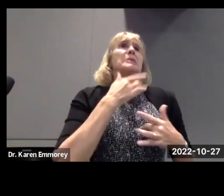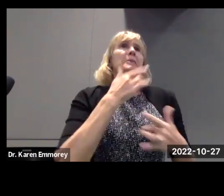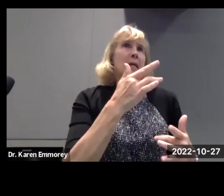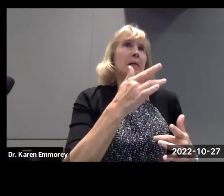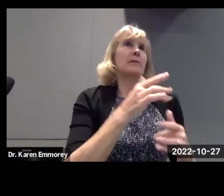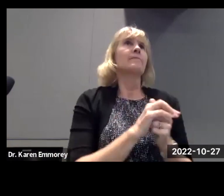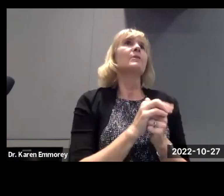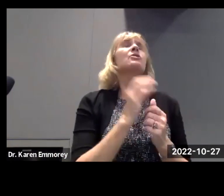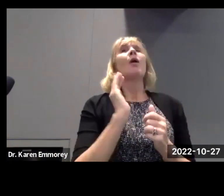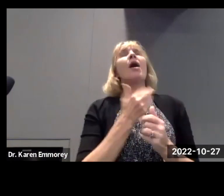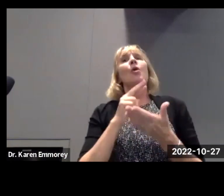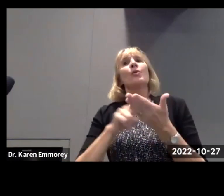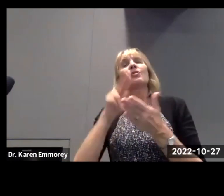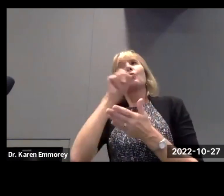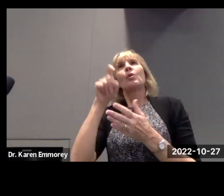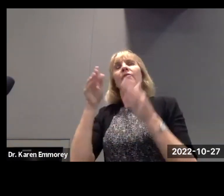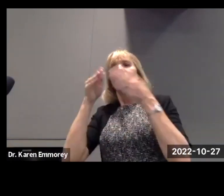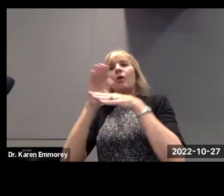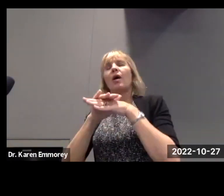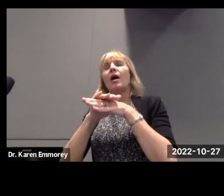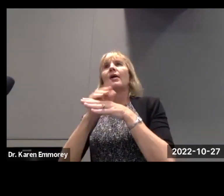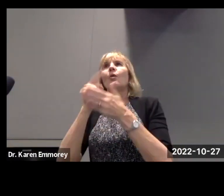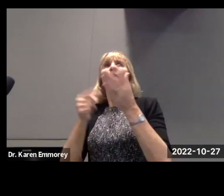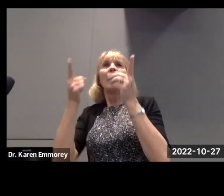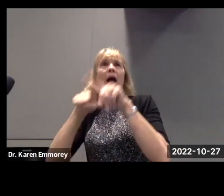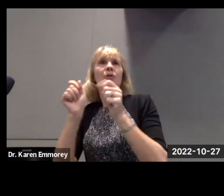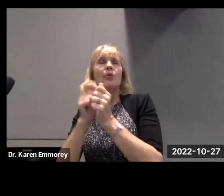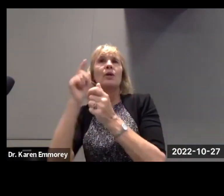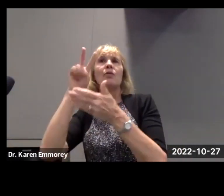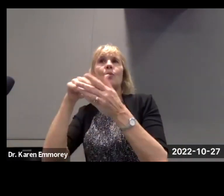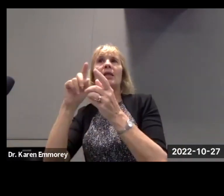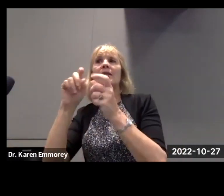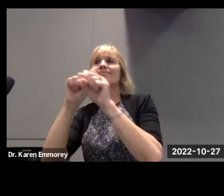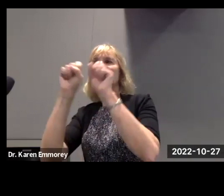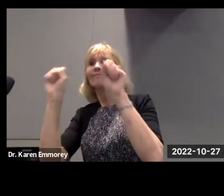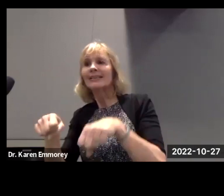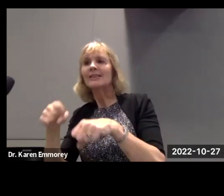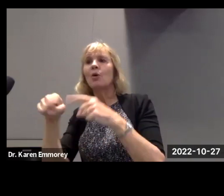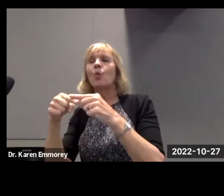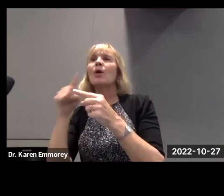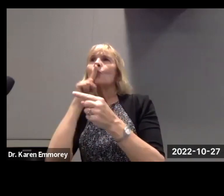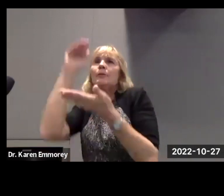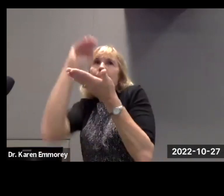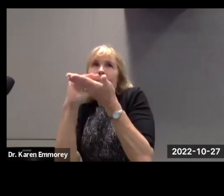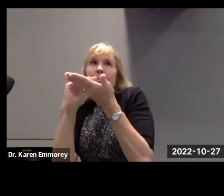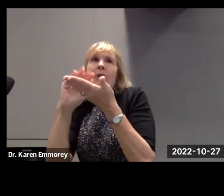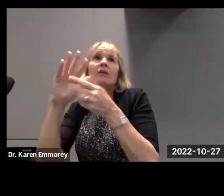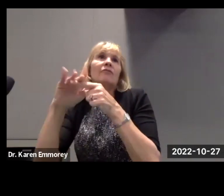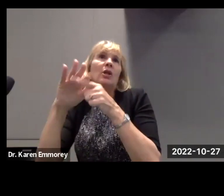on a logical scale. So that's why we had participants who were profoundly that because we knew that accessing